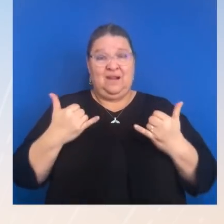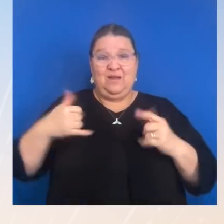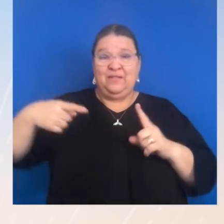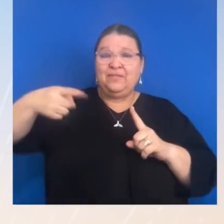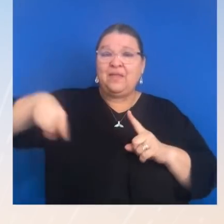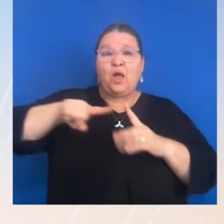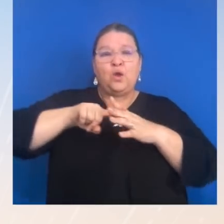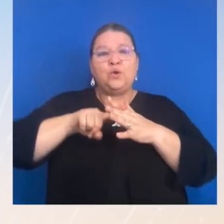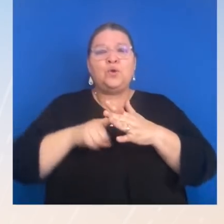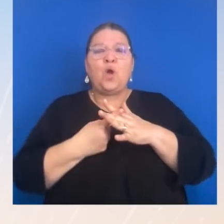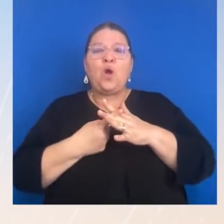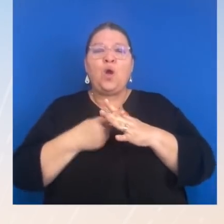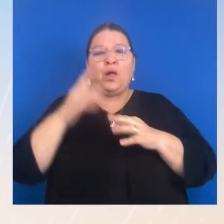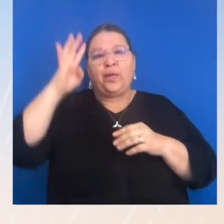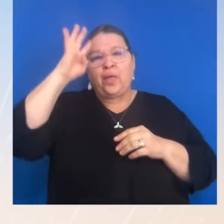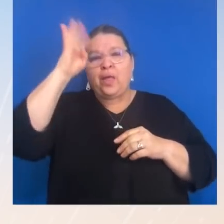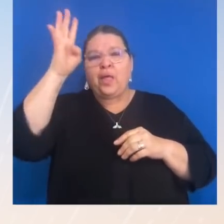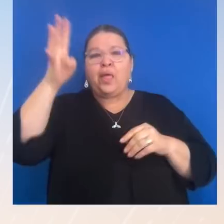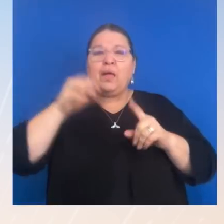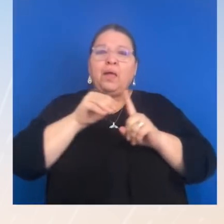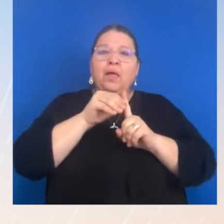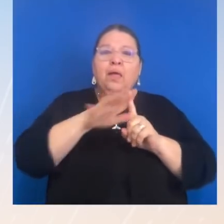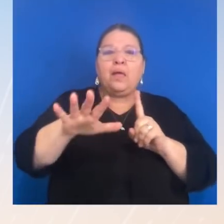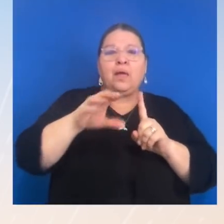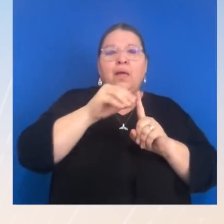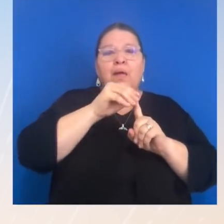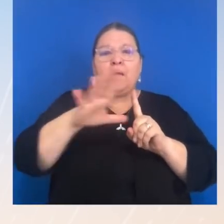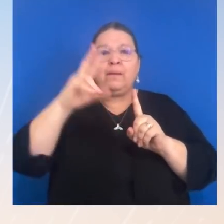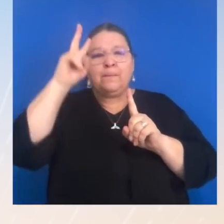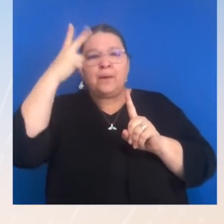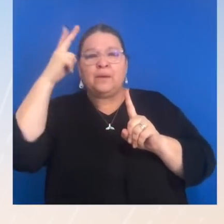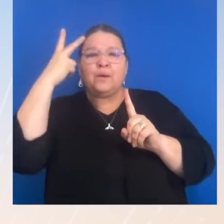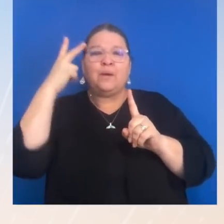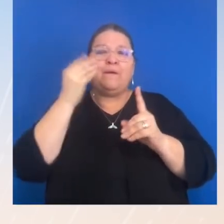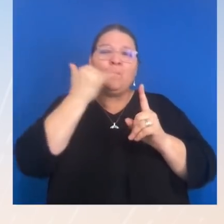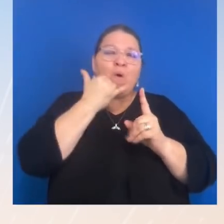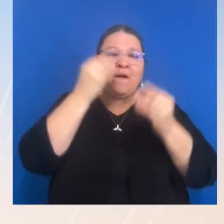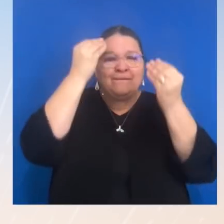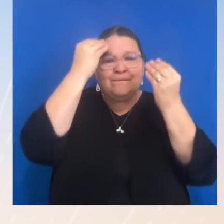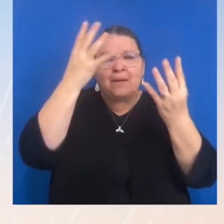capacities, and those of the Ukrainians as well. The Press: And the President spoke this morning with the President of Turkey, Erdoğan.